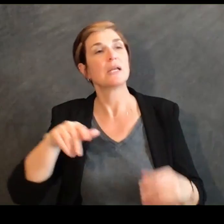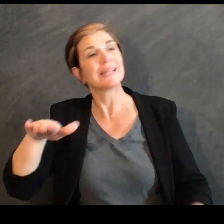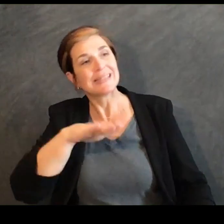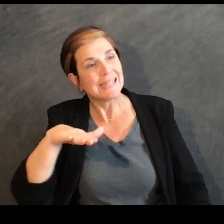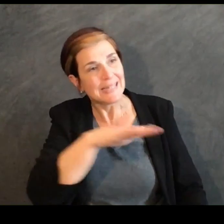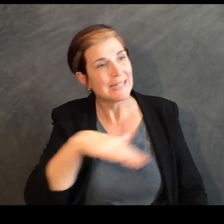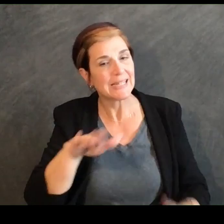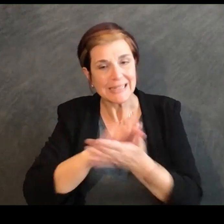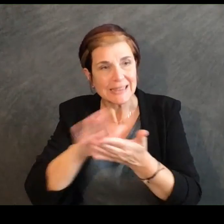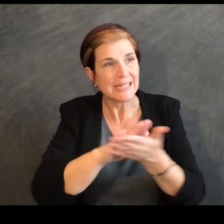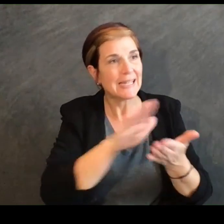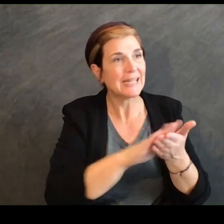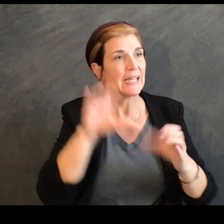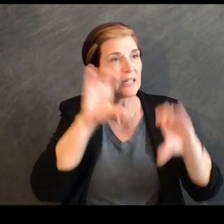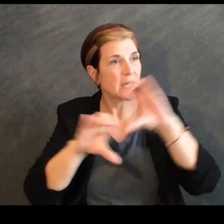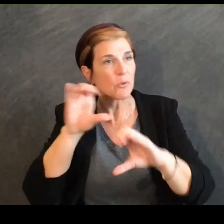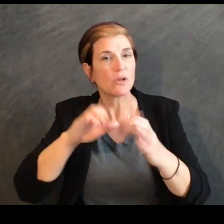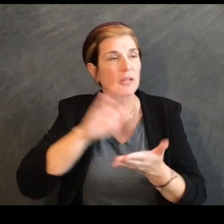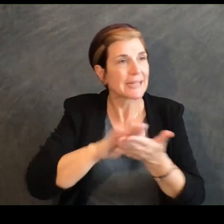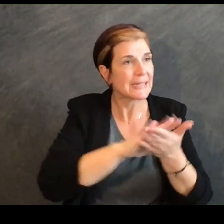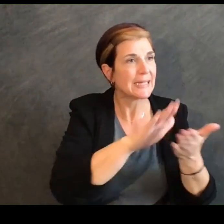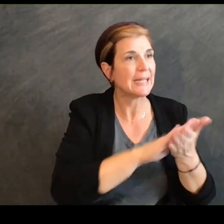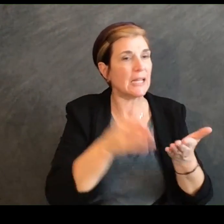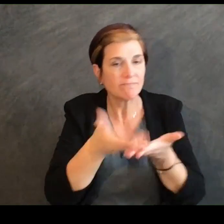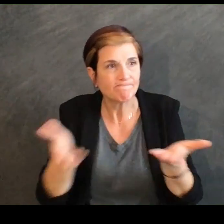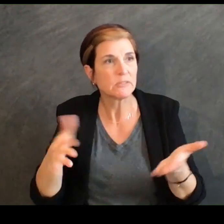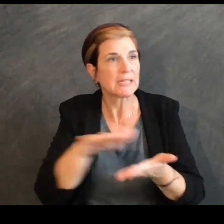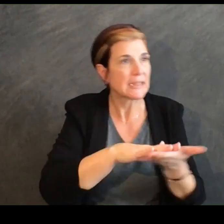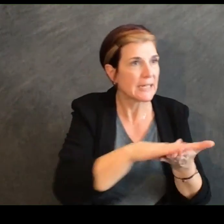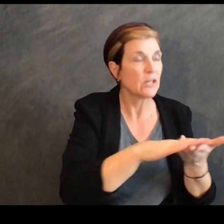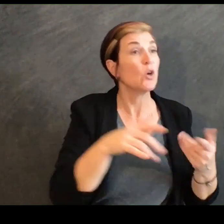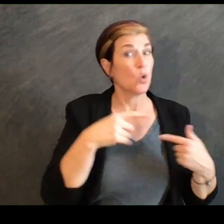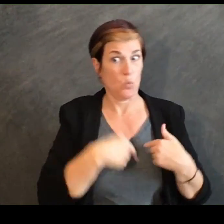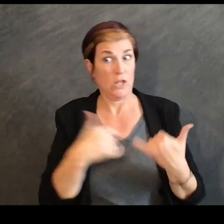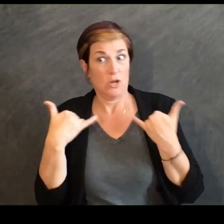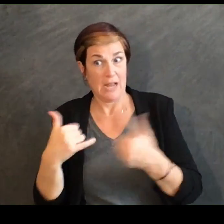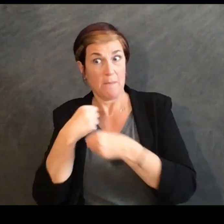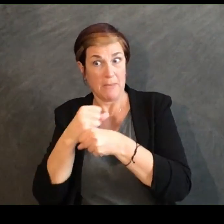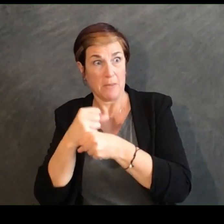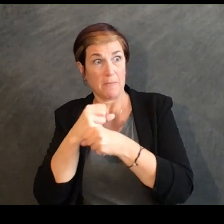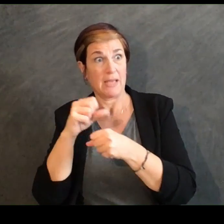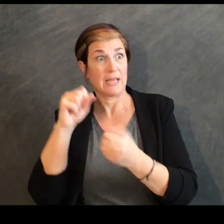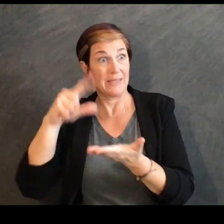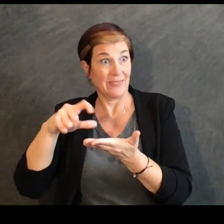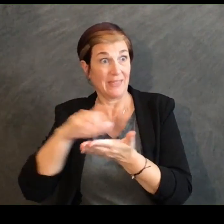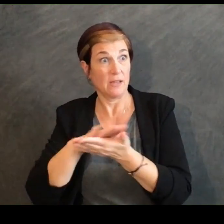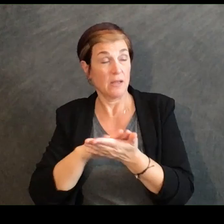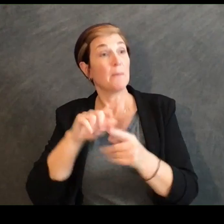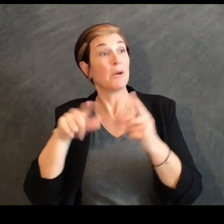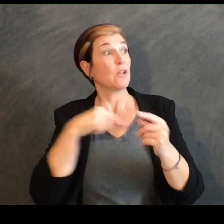stock on for some time we're still replenishing it and shipping it but as soon as it's the stores it's going the same things true for the categories I